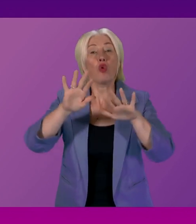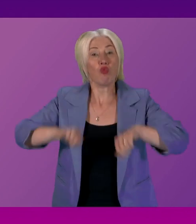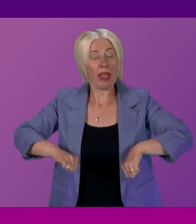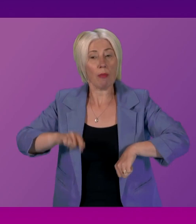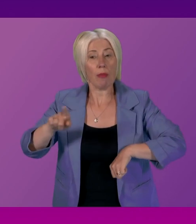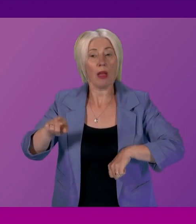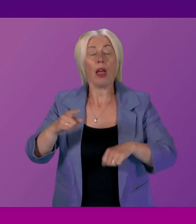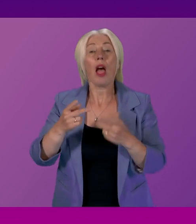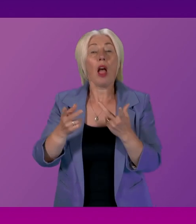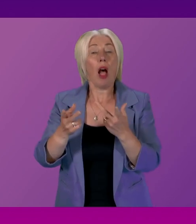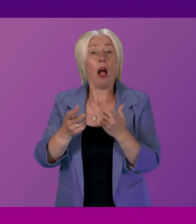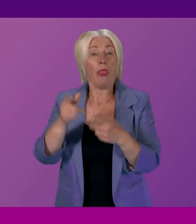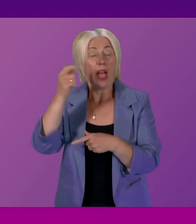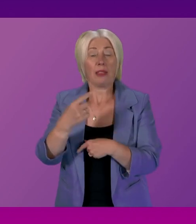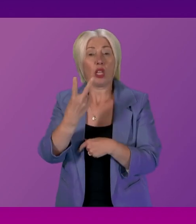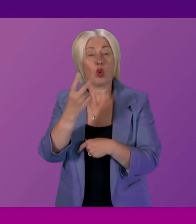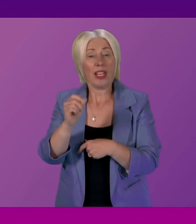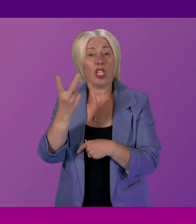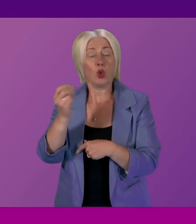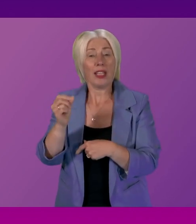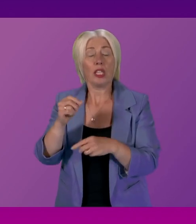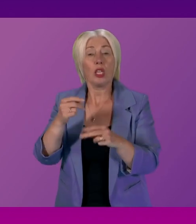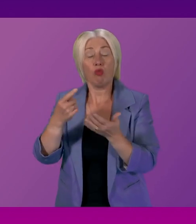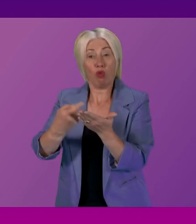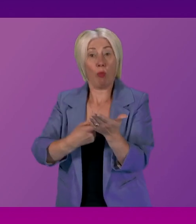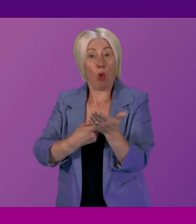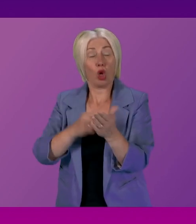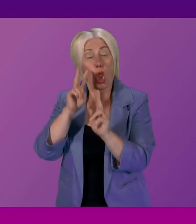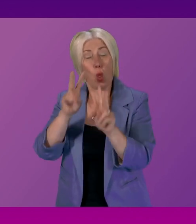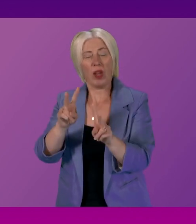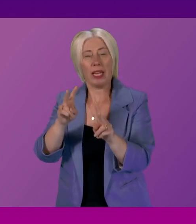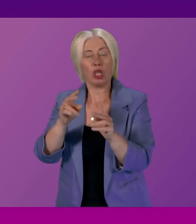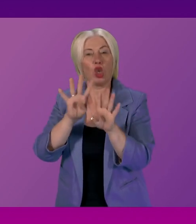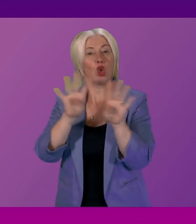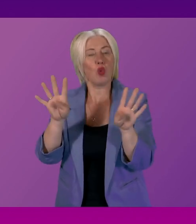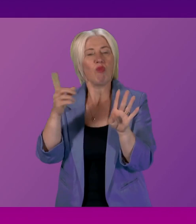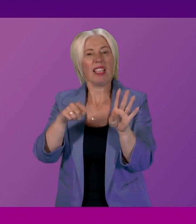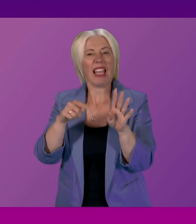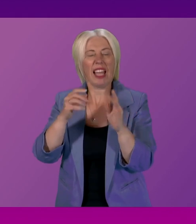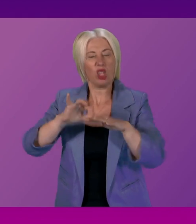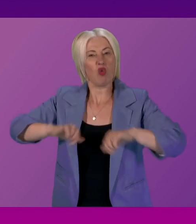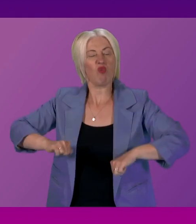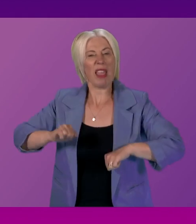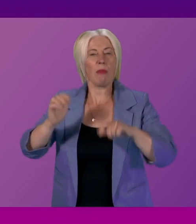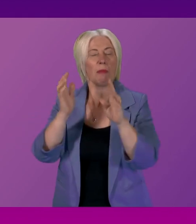Fiona Leverick and her 2020 report on juries and rape myths. However, that report concludes by stating: